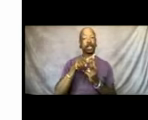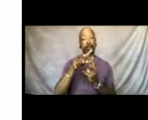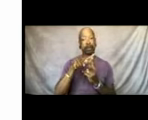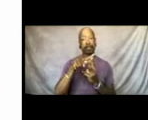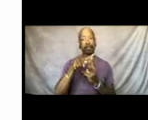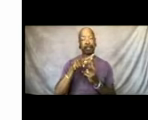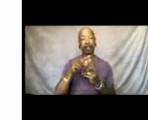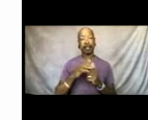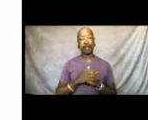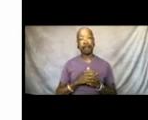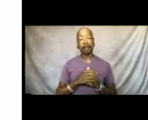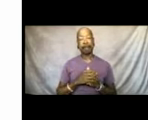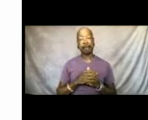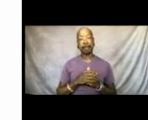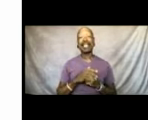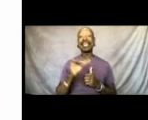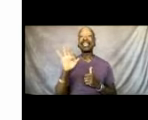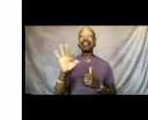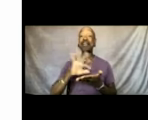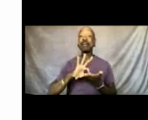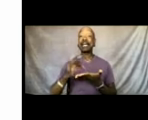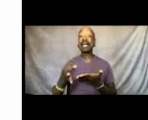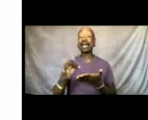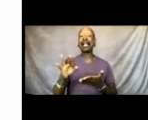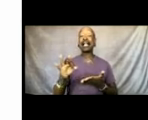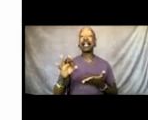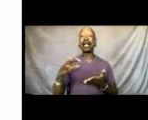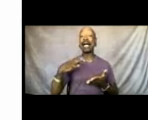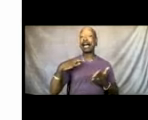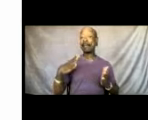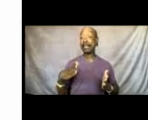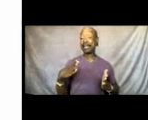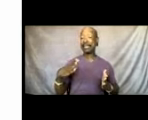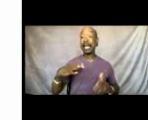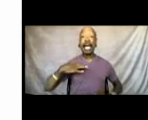for a single